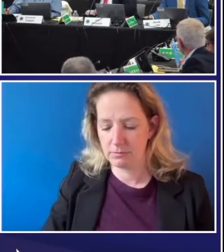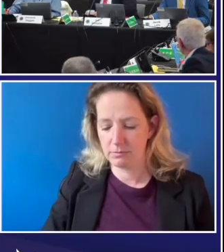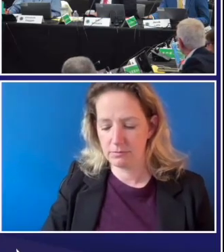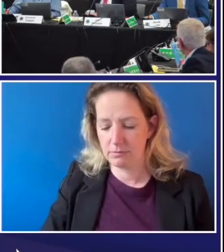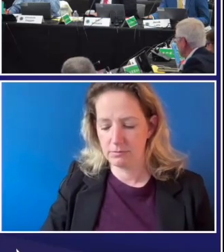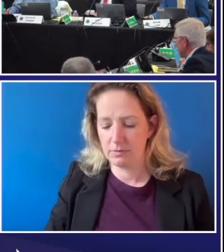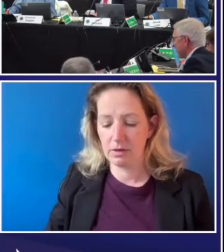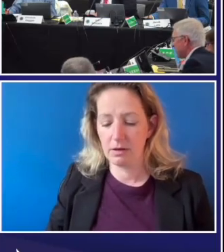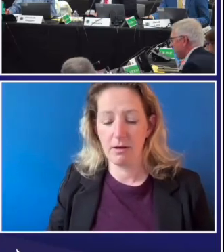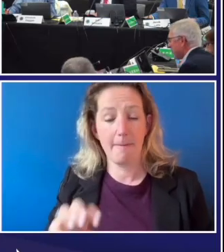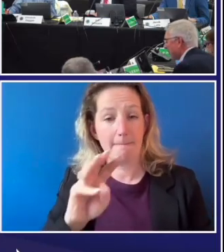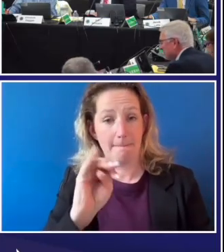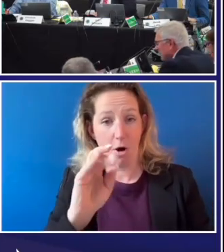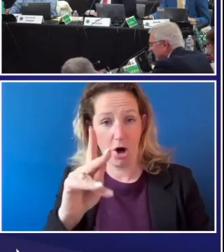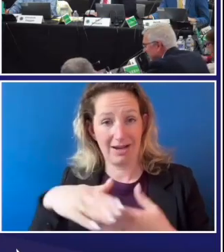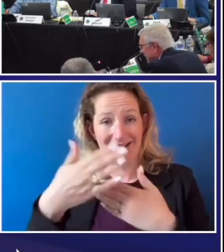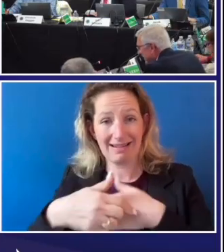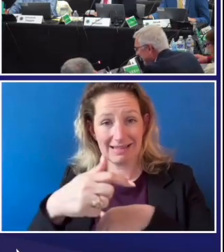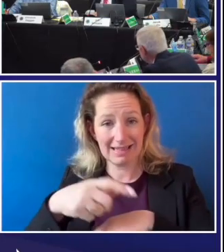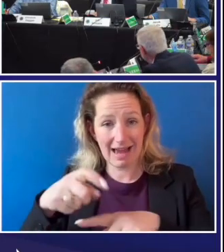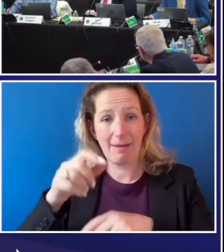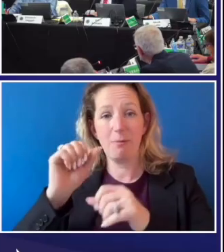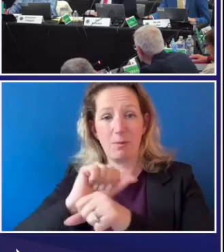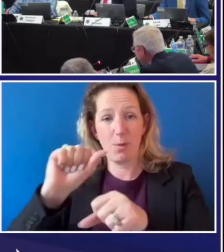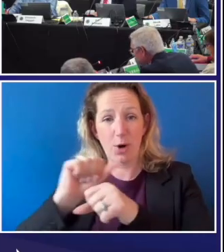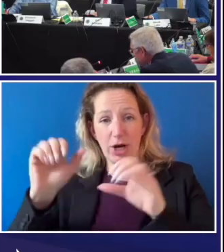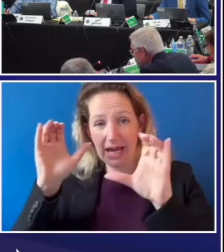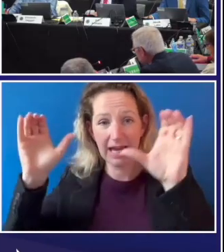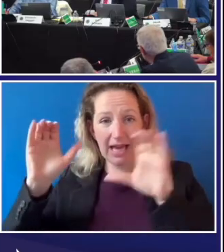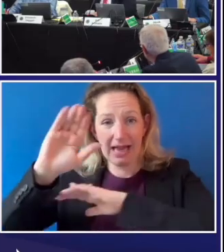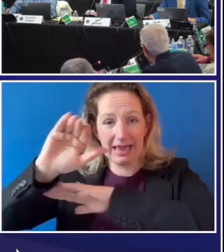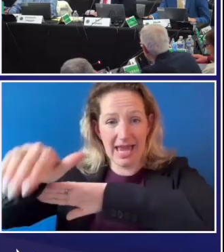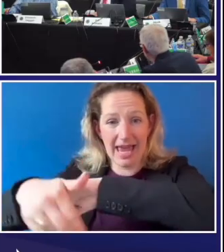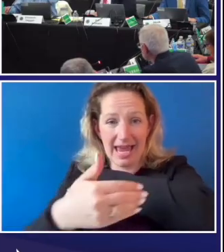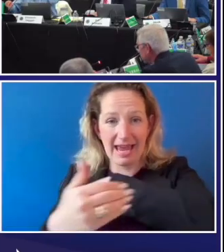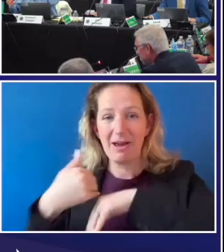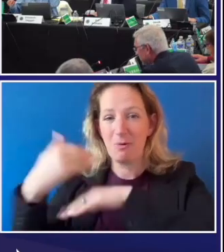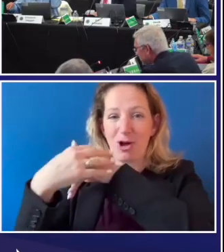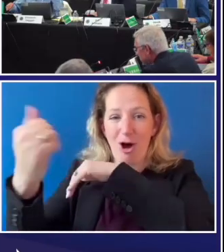if you want to join us, we'll, uh, call for takeout and you can, and you can sit down and help us.